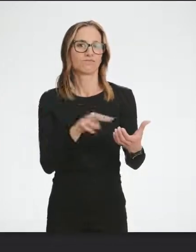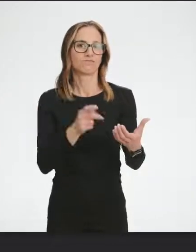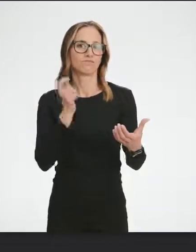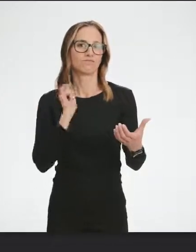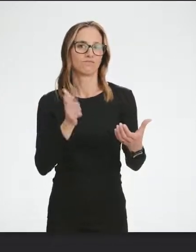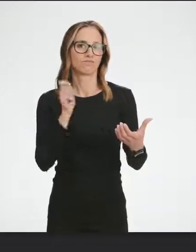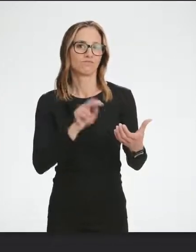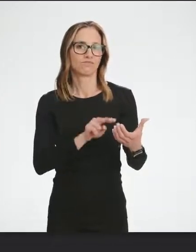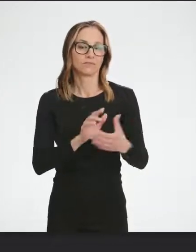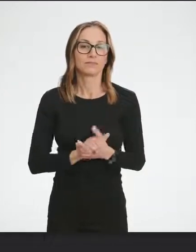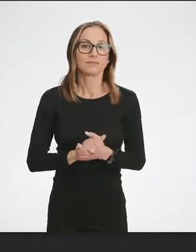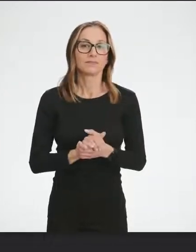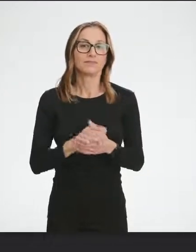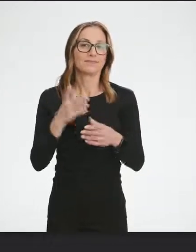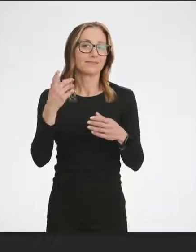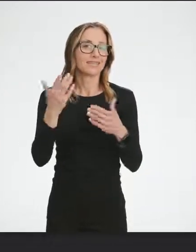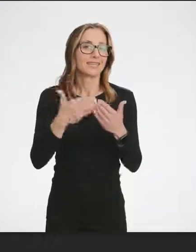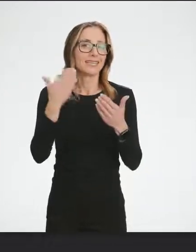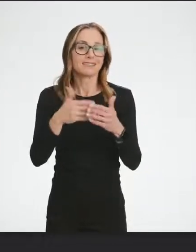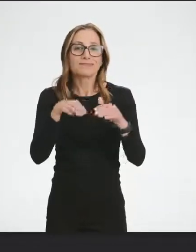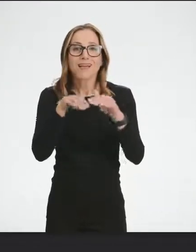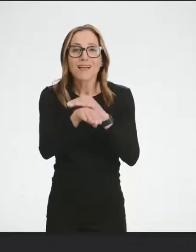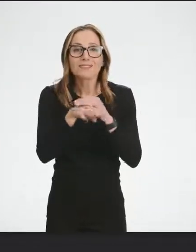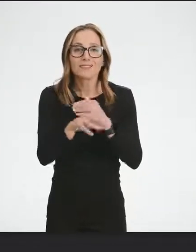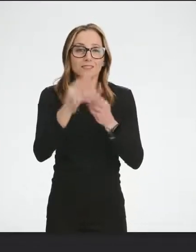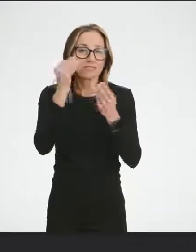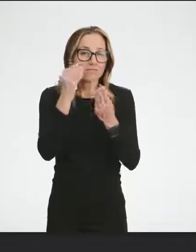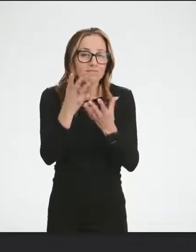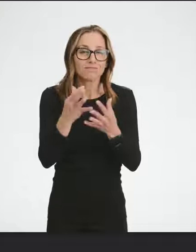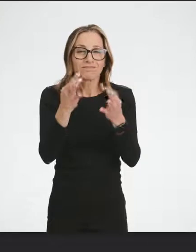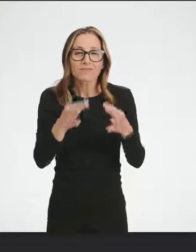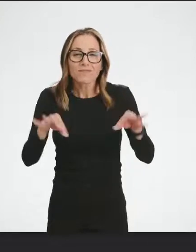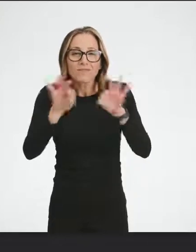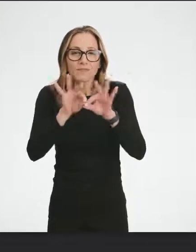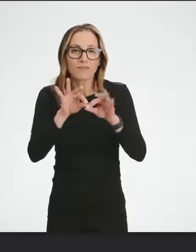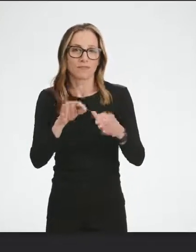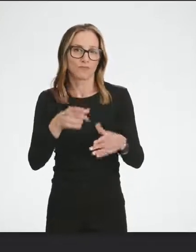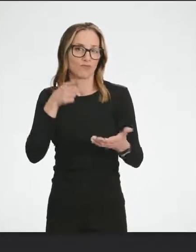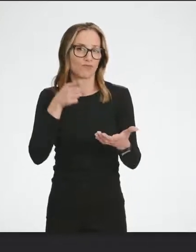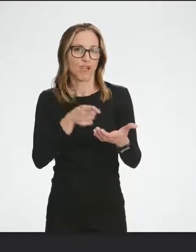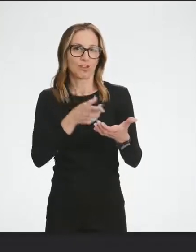They make it easy to access rich, timely information right from the Home Screen.